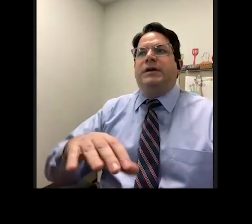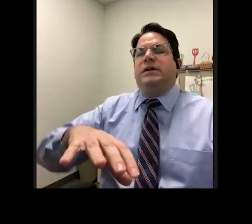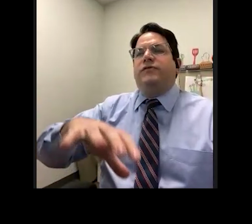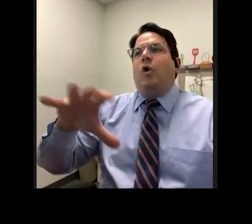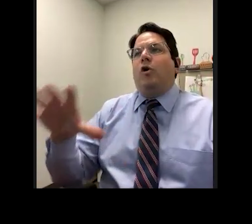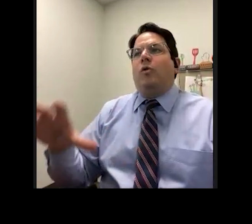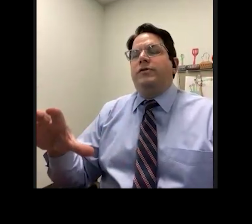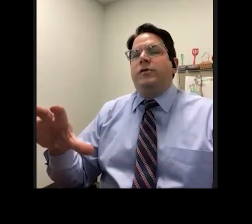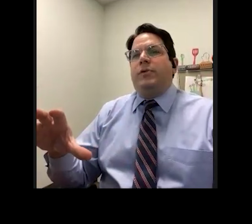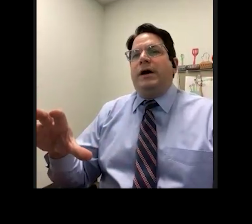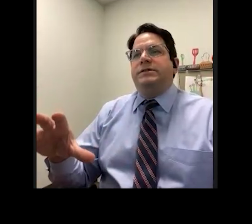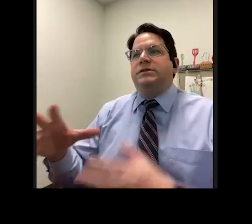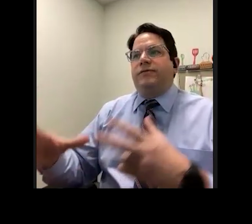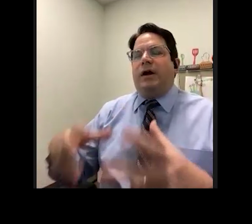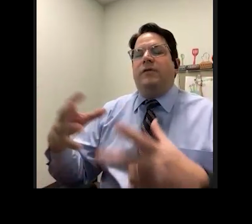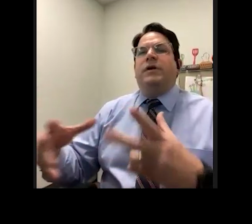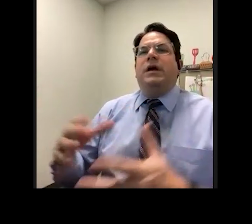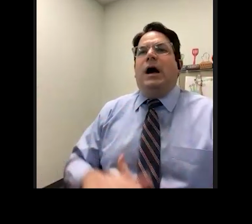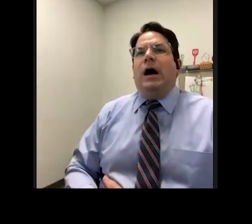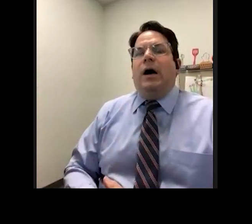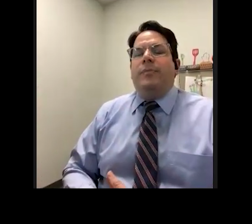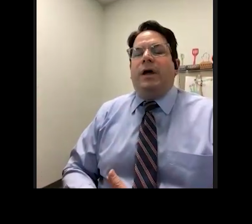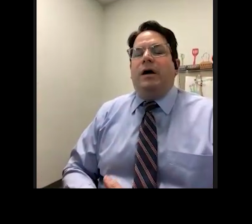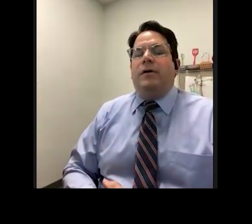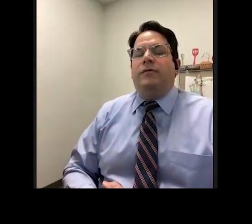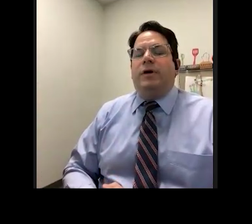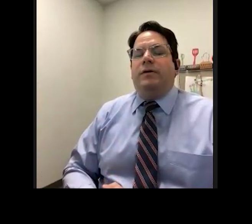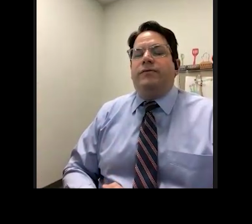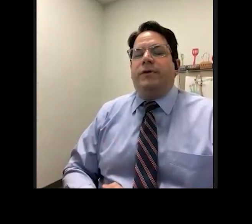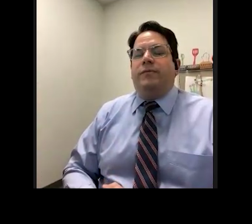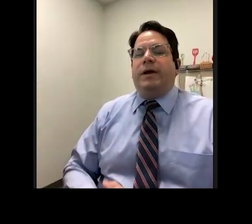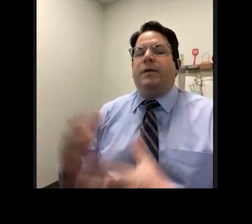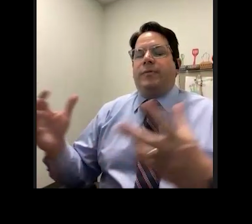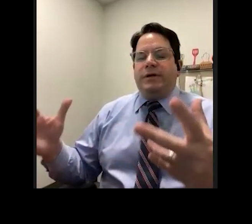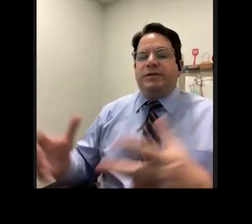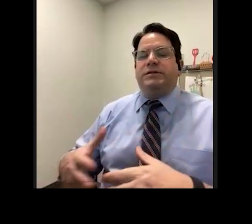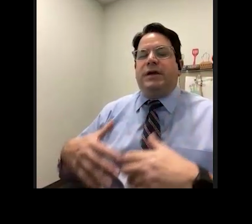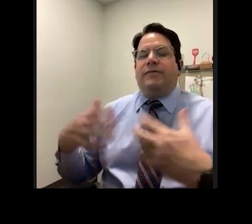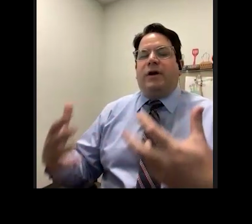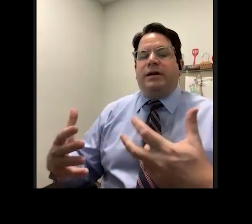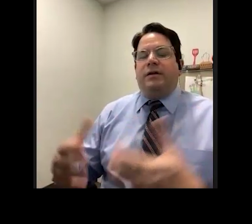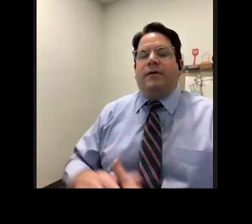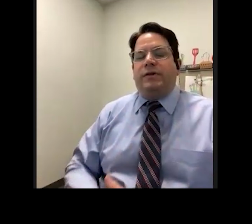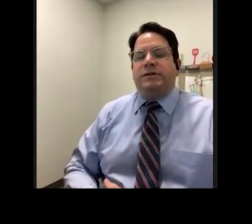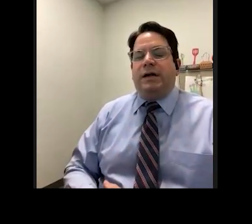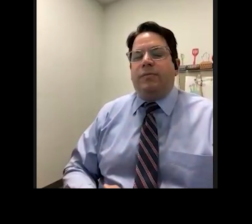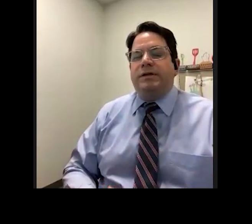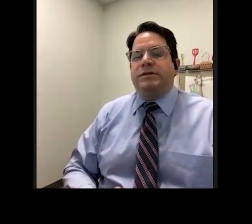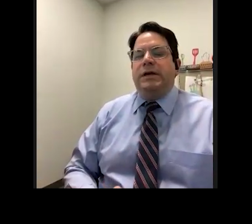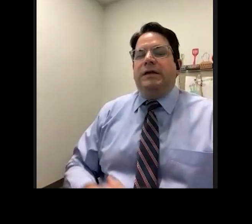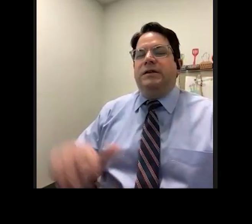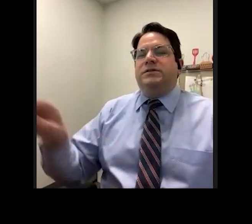takes place if you are going through the process of picking up the pieces after identity theft has taken place.